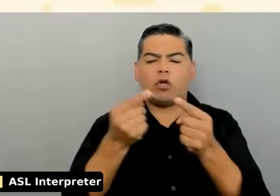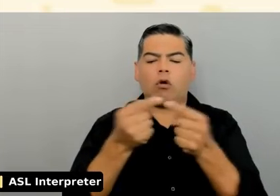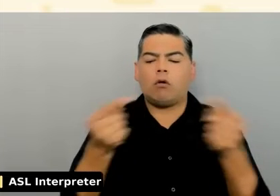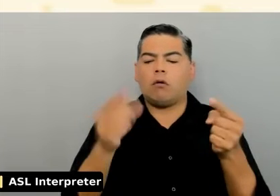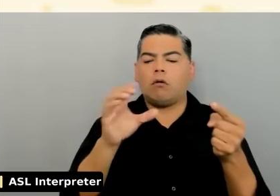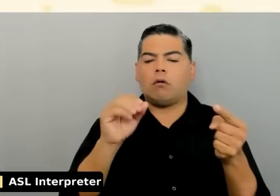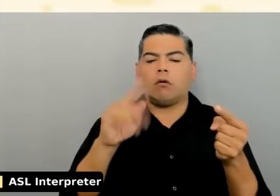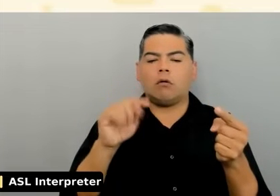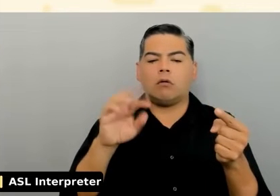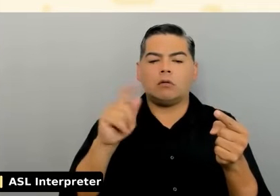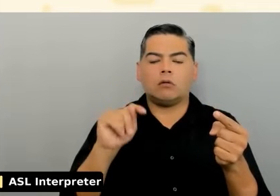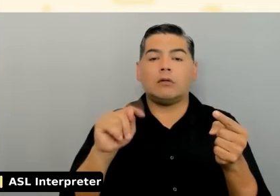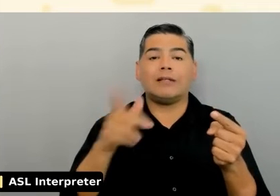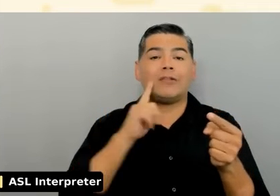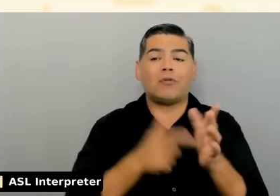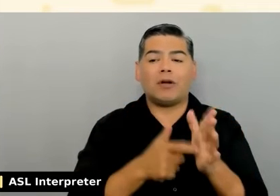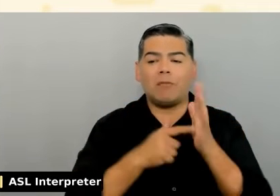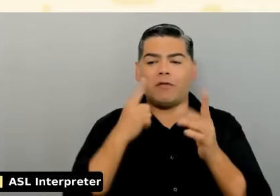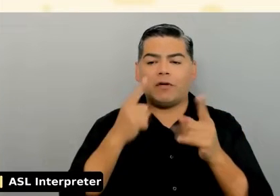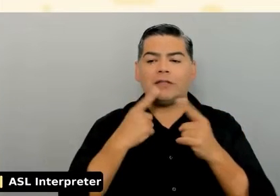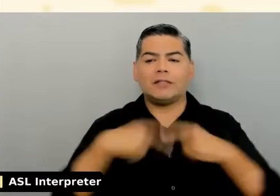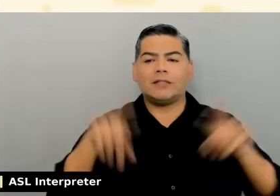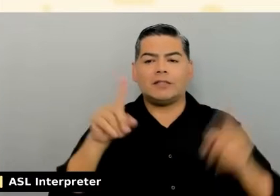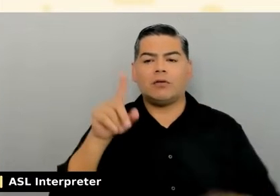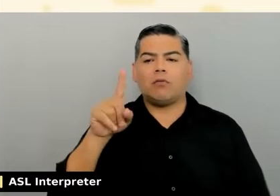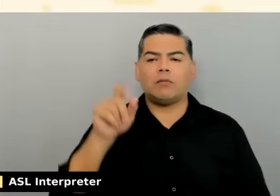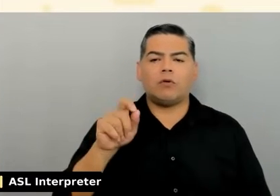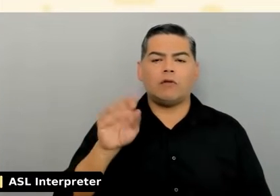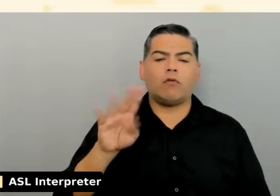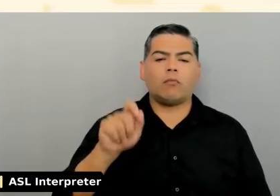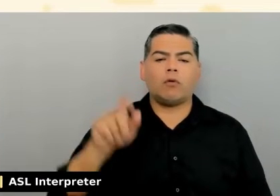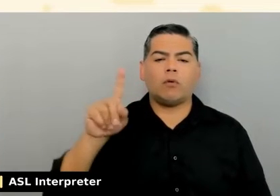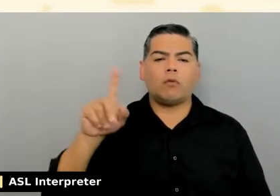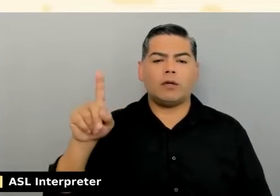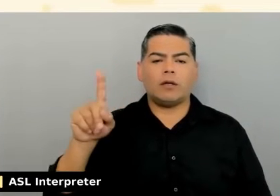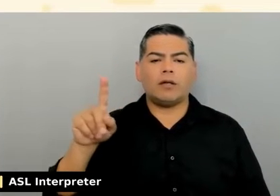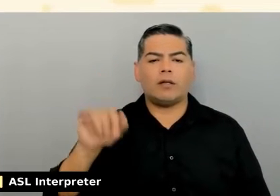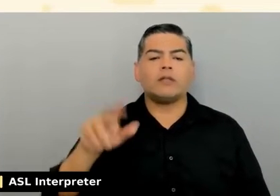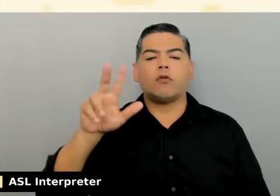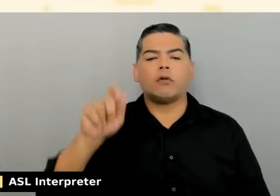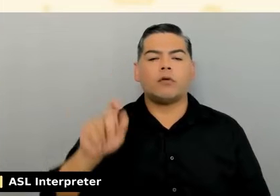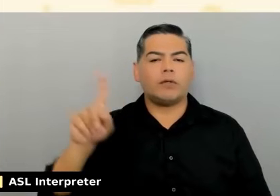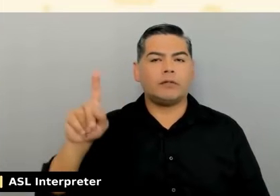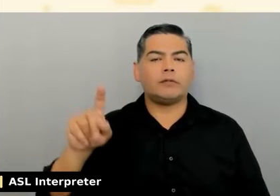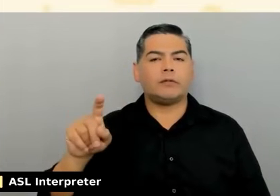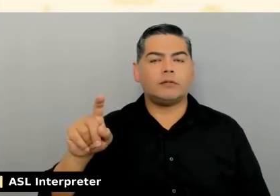The requirement as per success criteria 1.4.11 is 3 is to 1.